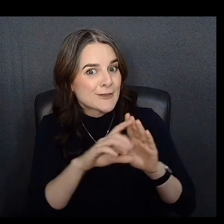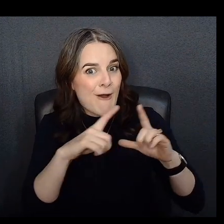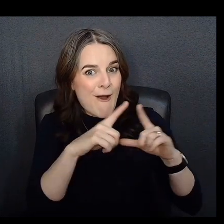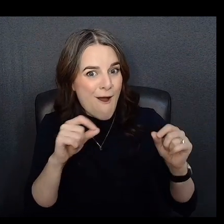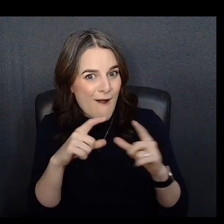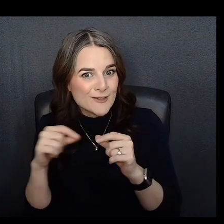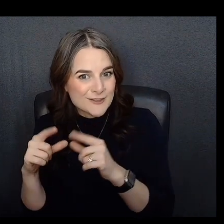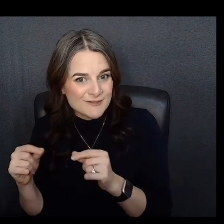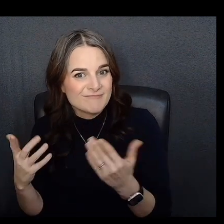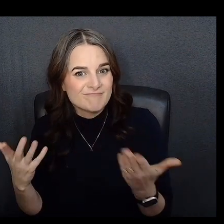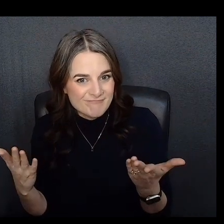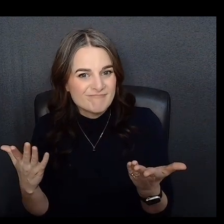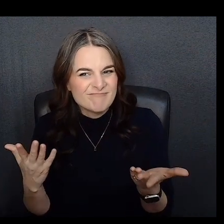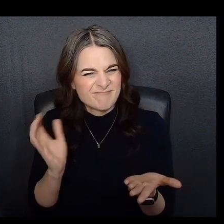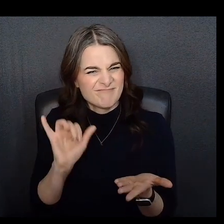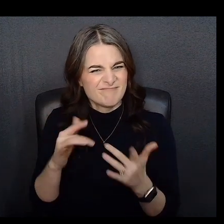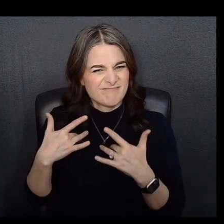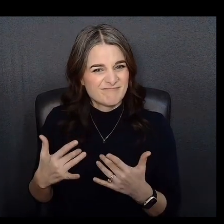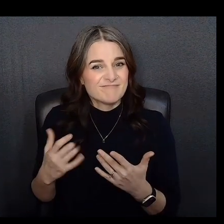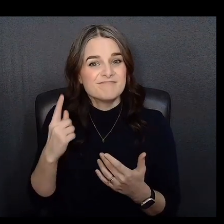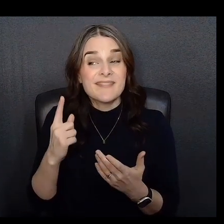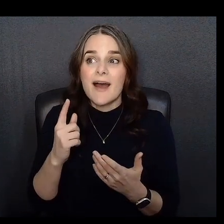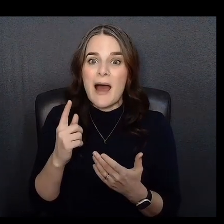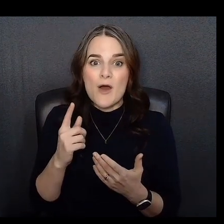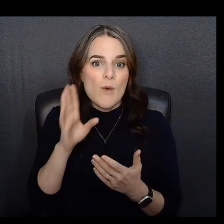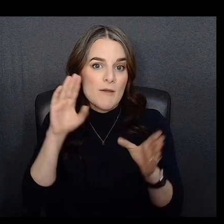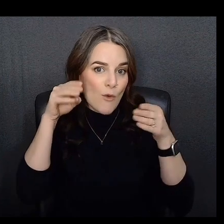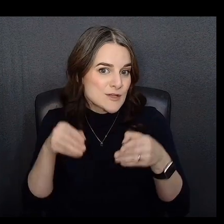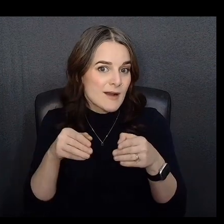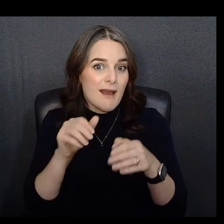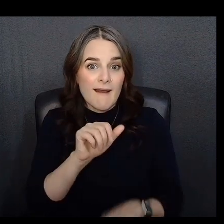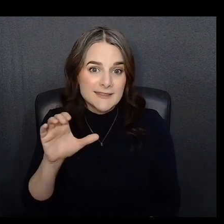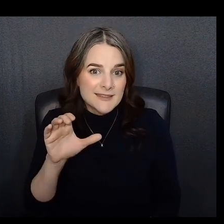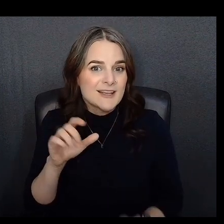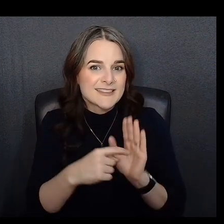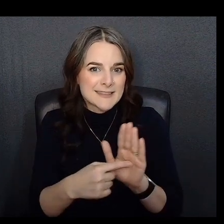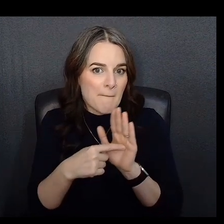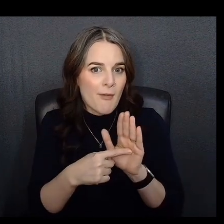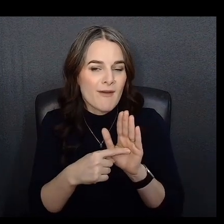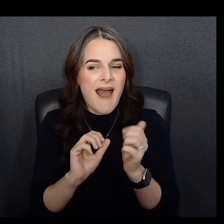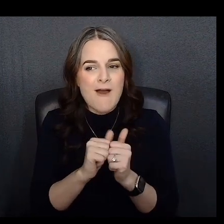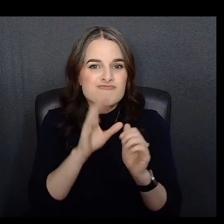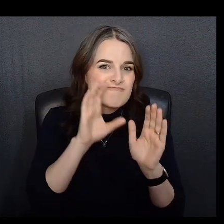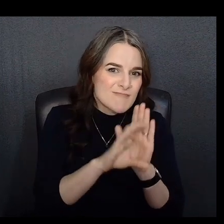on AAC that's symbolized through picture symbols,